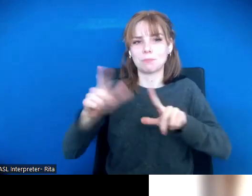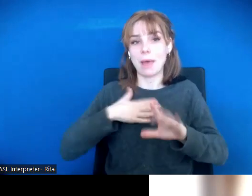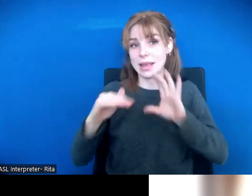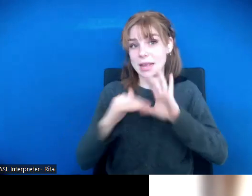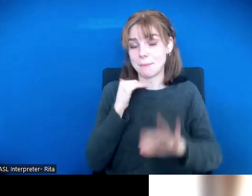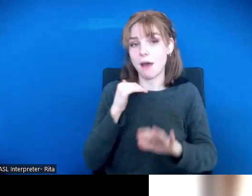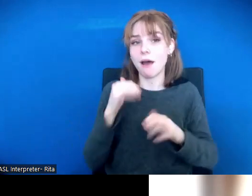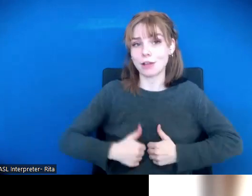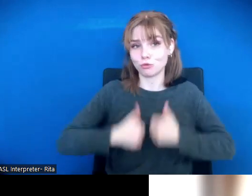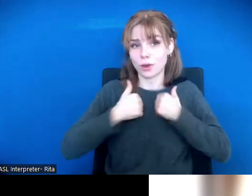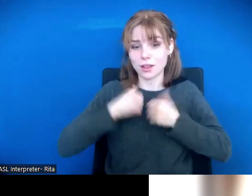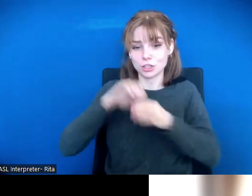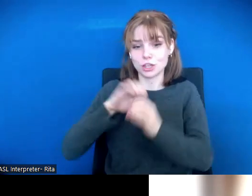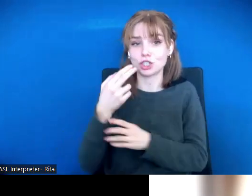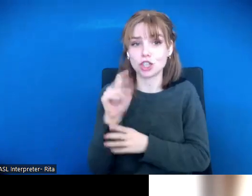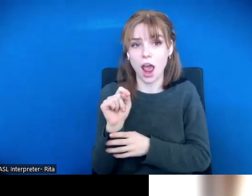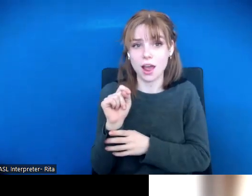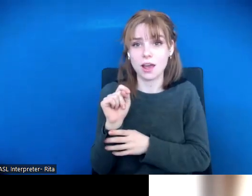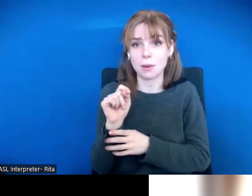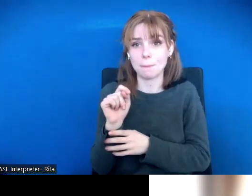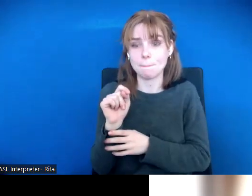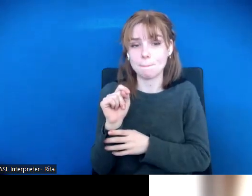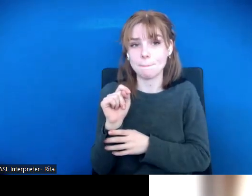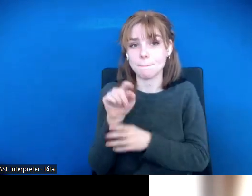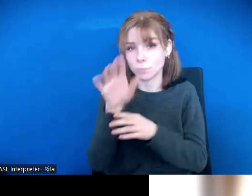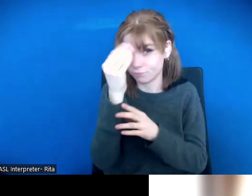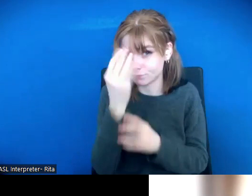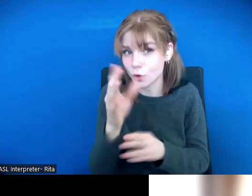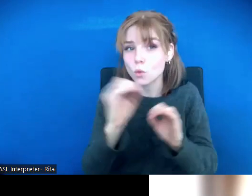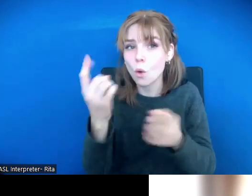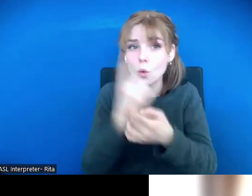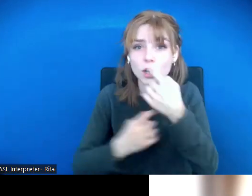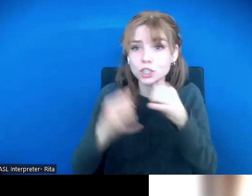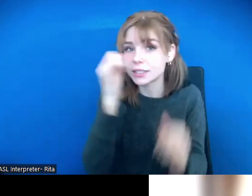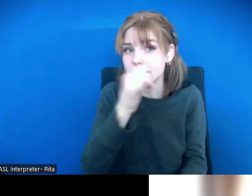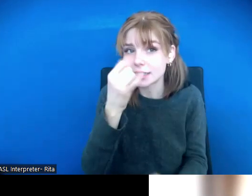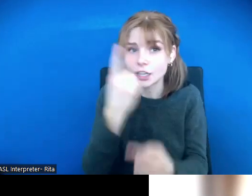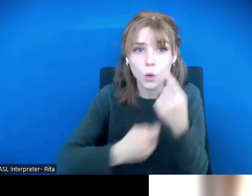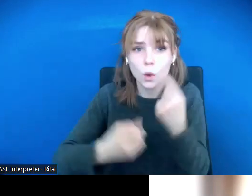check out items online. A lot of times, though, people don't know what they need. They don't know if there's something out there that can help. Give us a call or shoot us an email. All of that information is on the website.